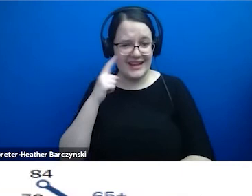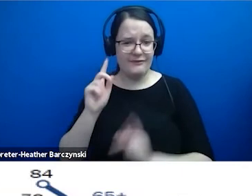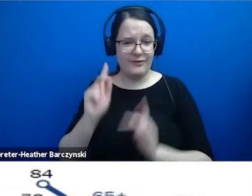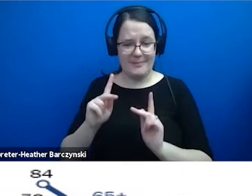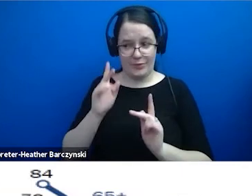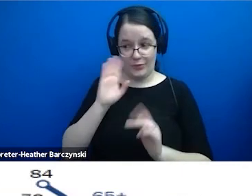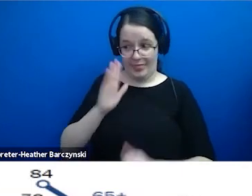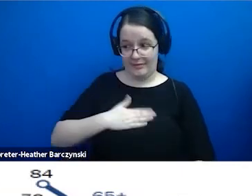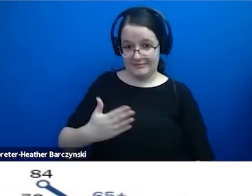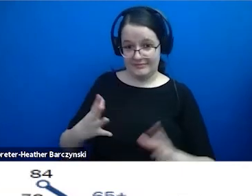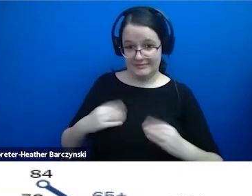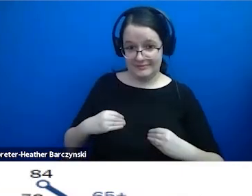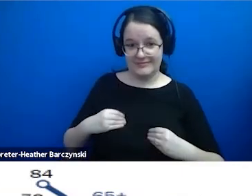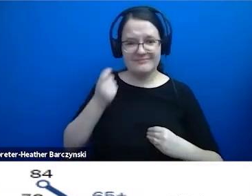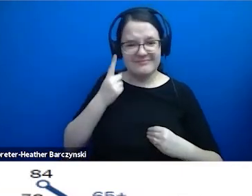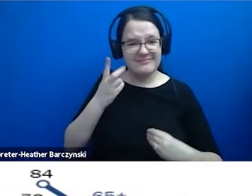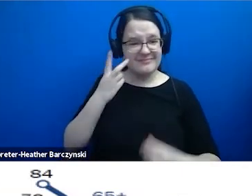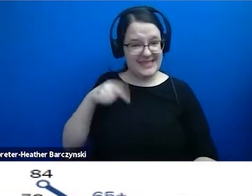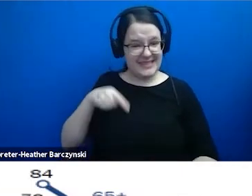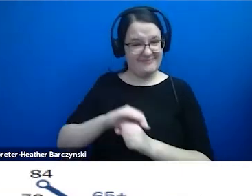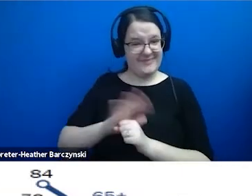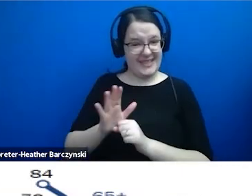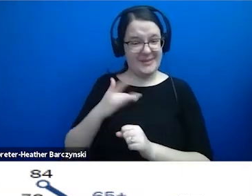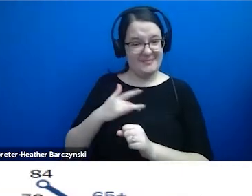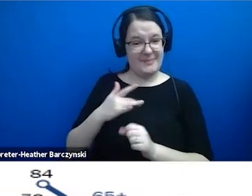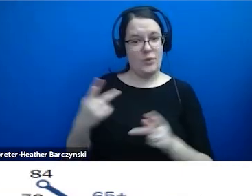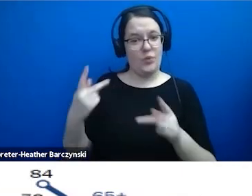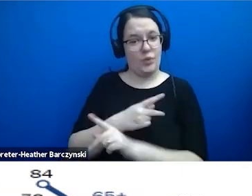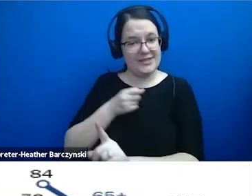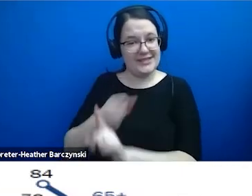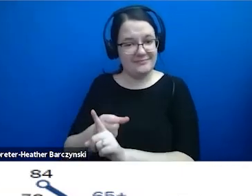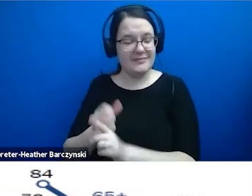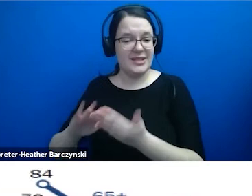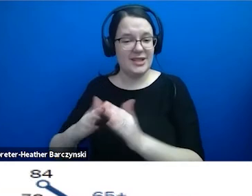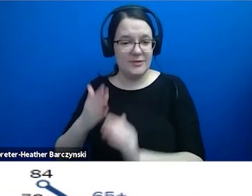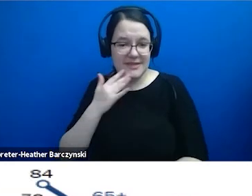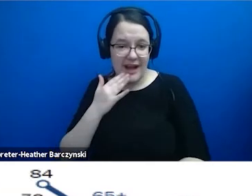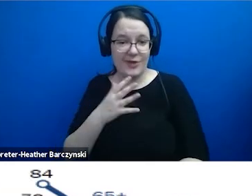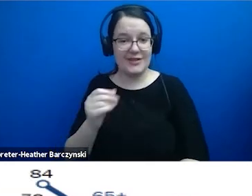about a pandemic that disproportionately affects communities of color as well as certain age groups